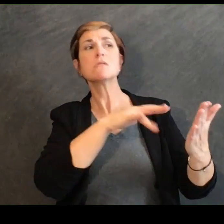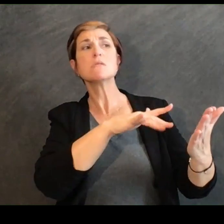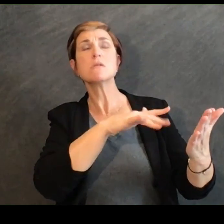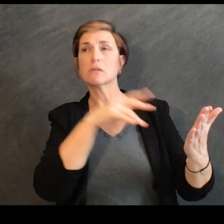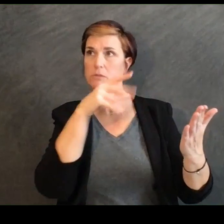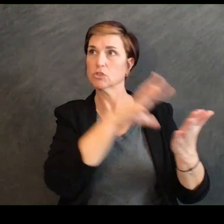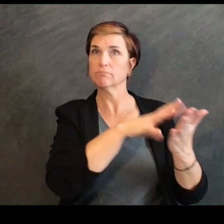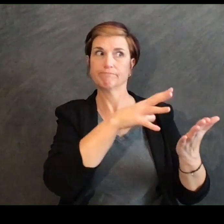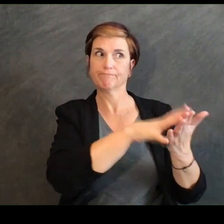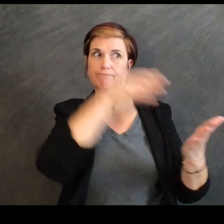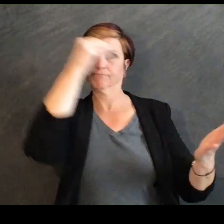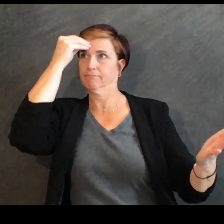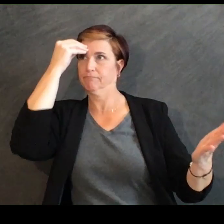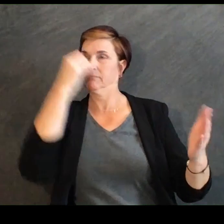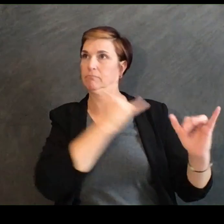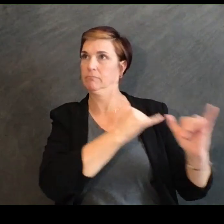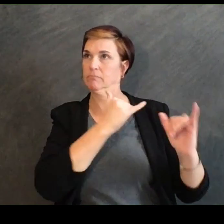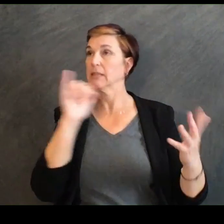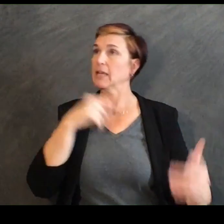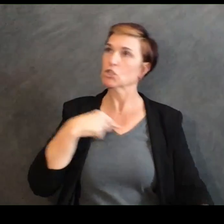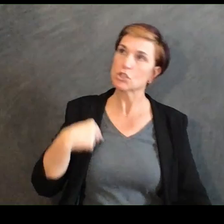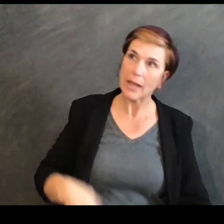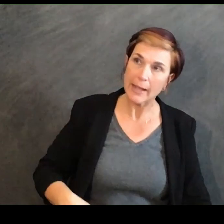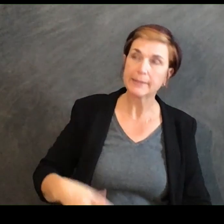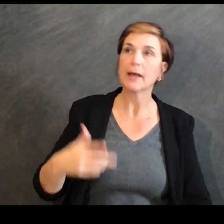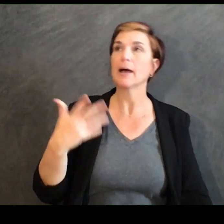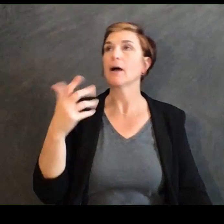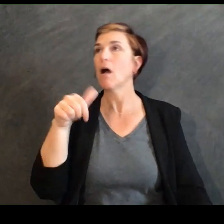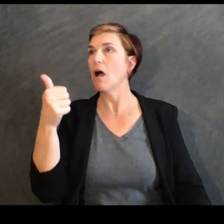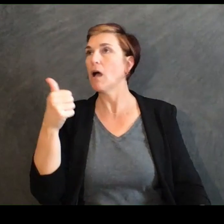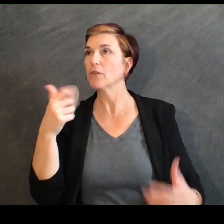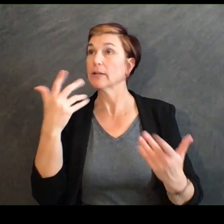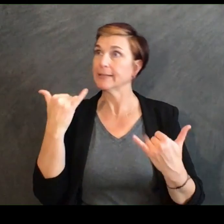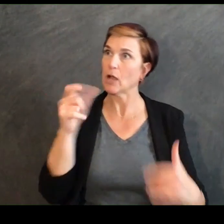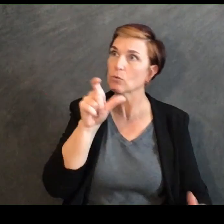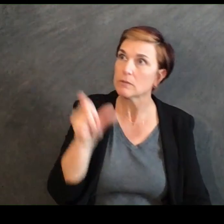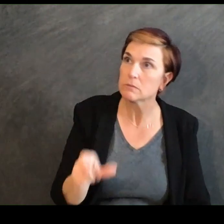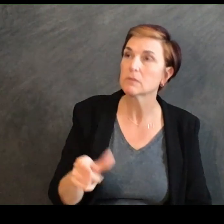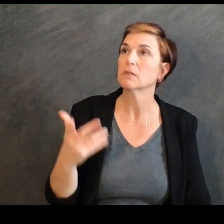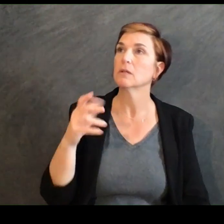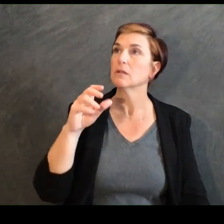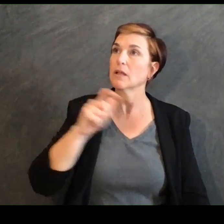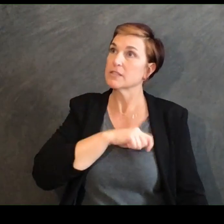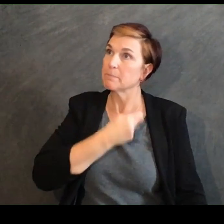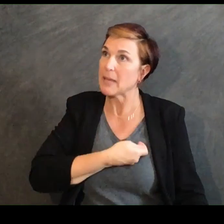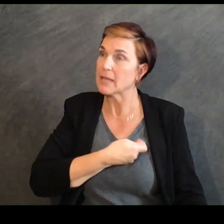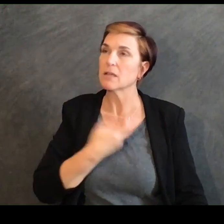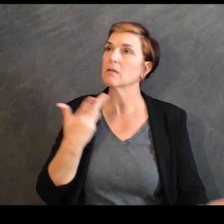Korea but now recently Italy and Spain that coordination done very yeah we're